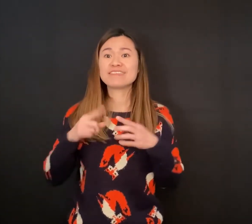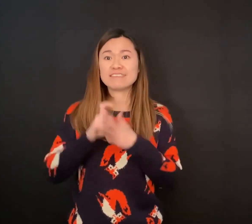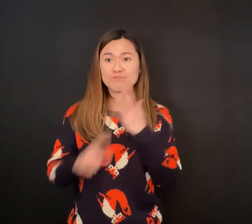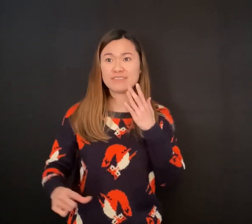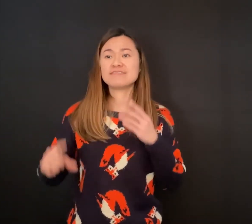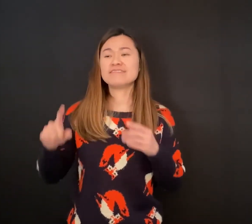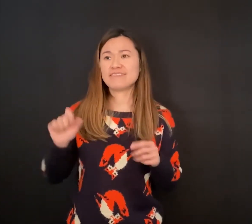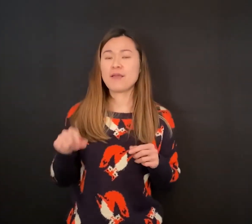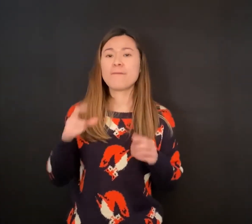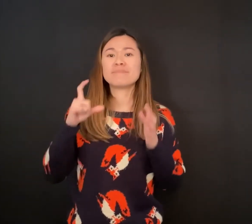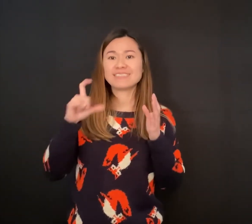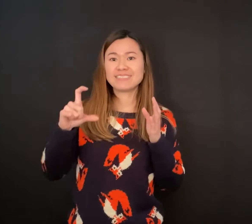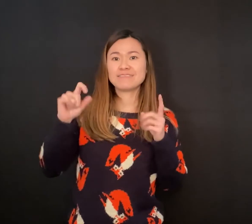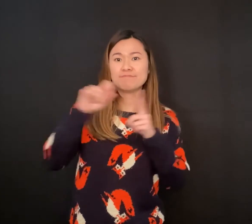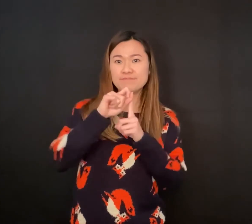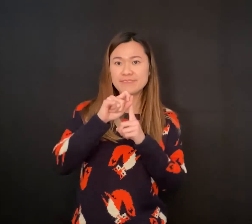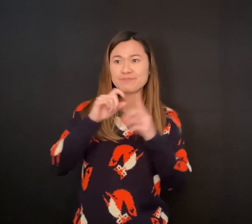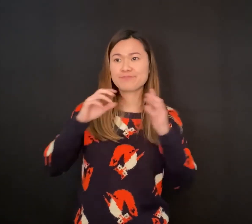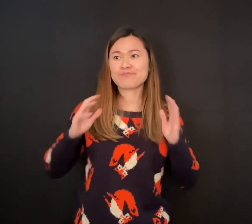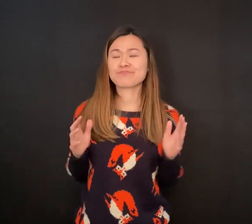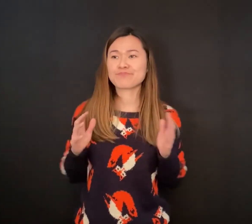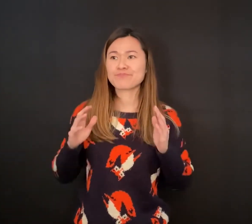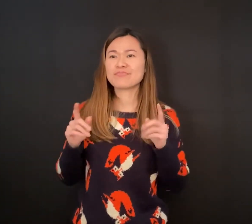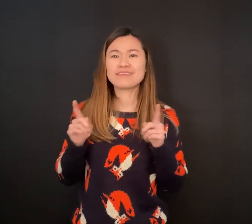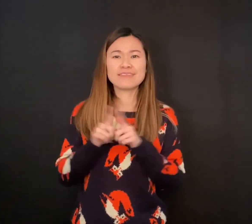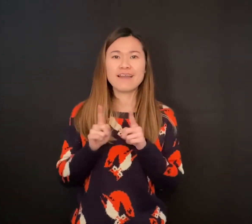I have a disability called cerebral palsy (CP).